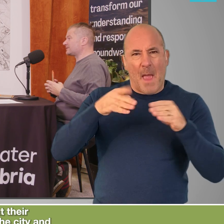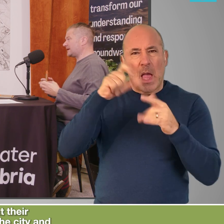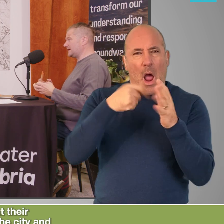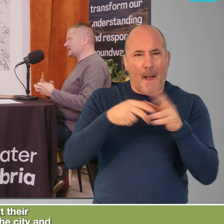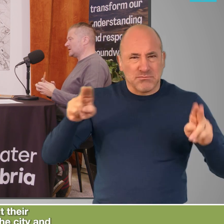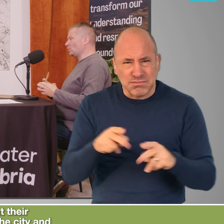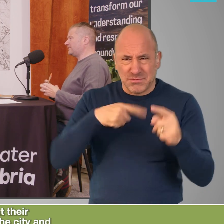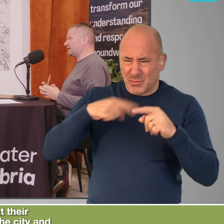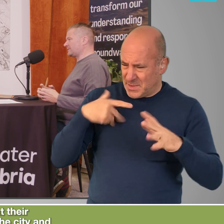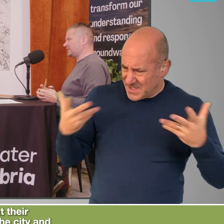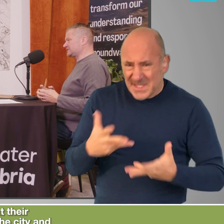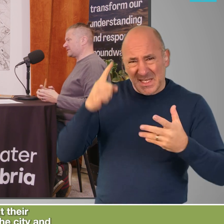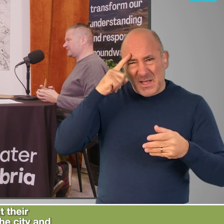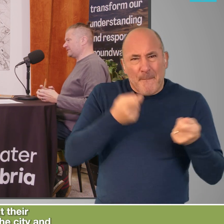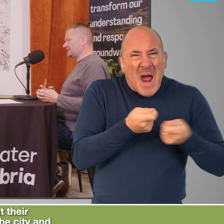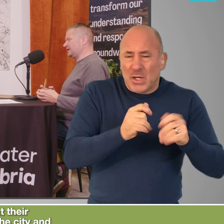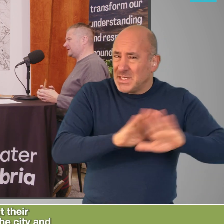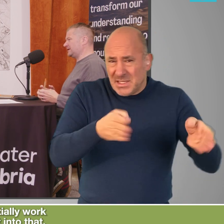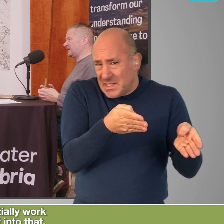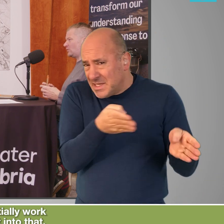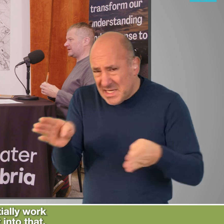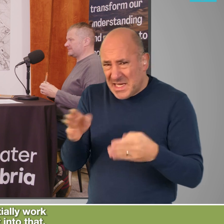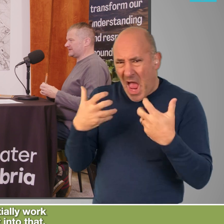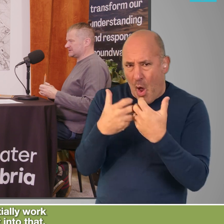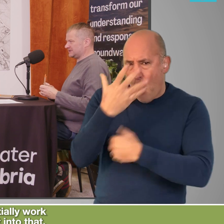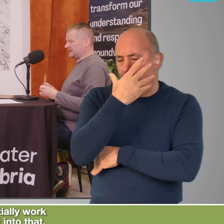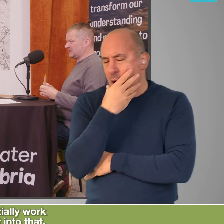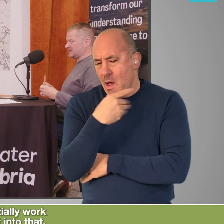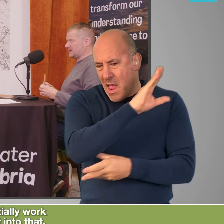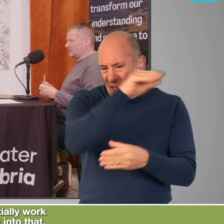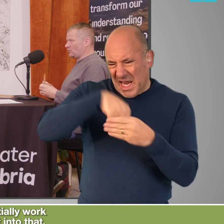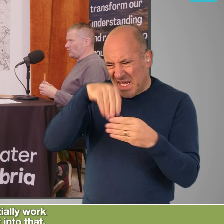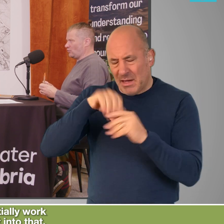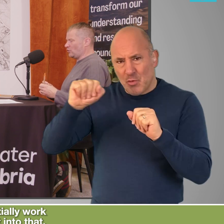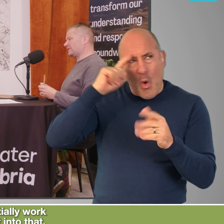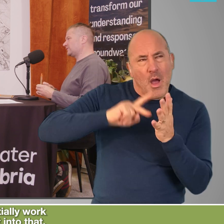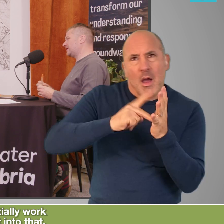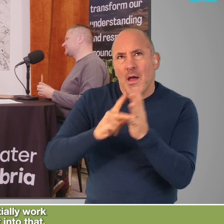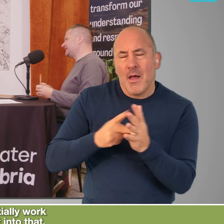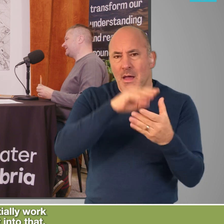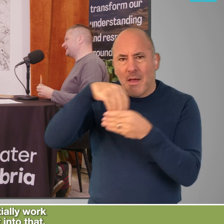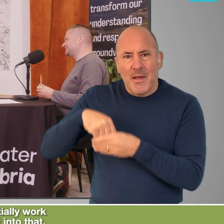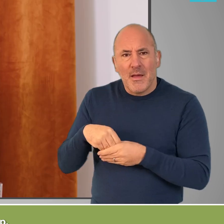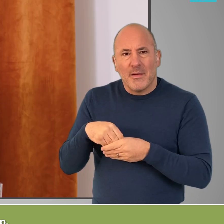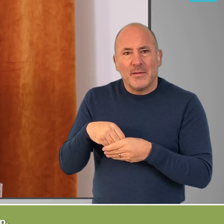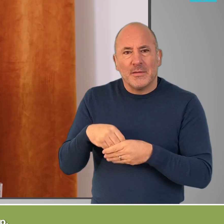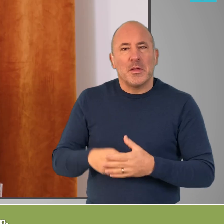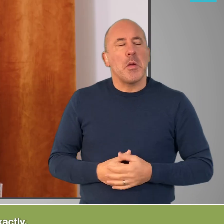just to see what their aspirations are for the city and how we can potentially work flood management into that. Link it all up.